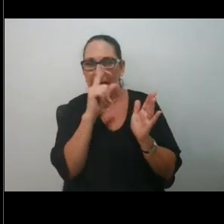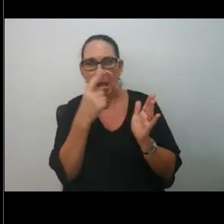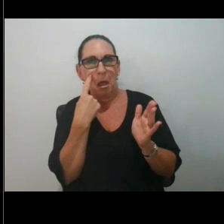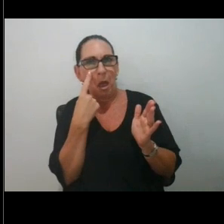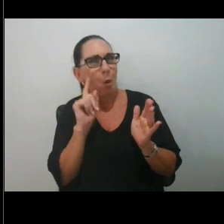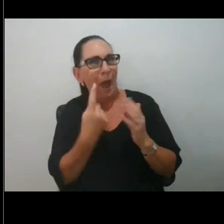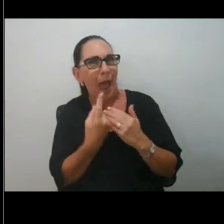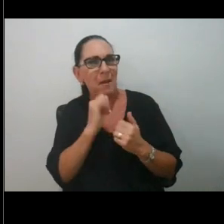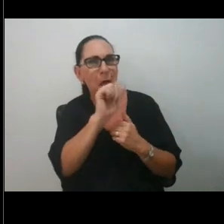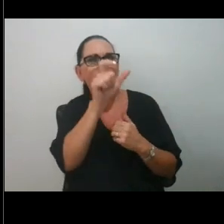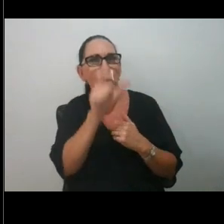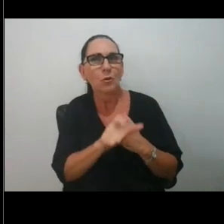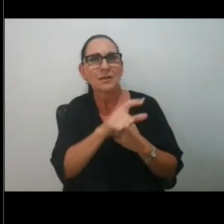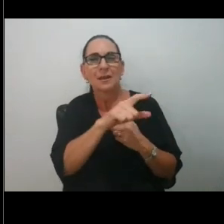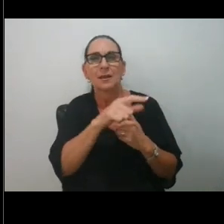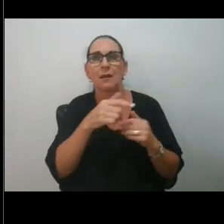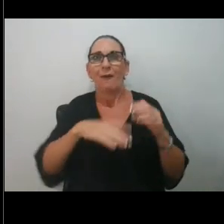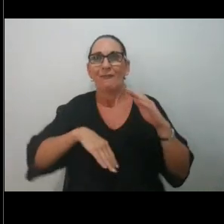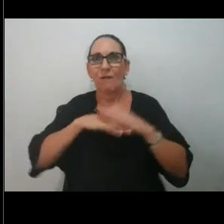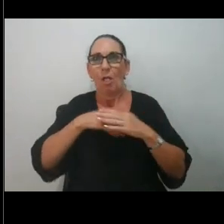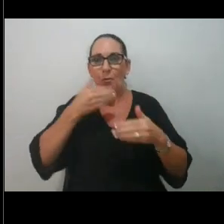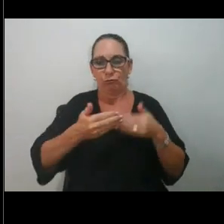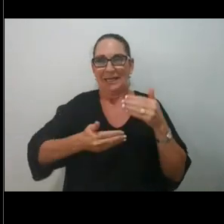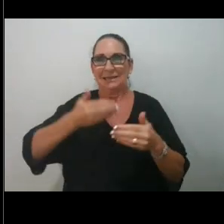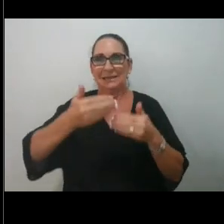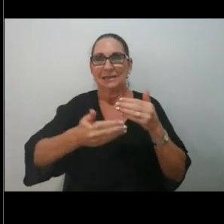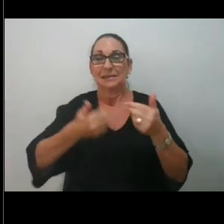through that process and what their outcome is and I'll hand over to Kim to talk about